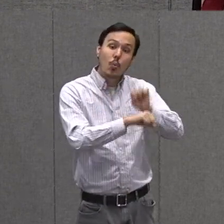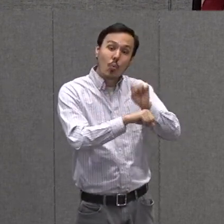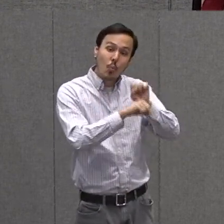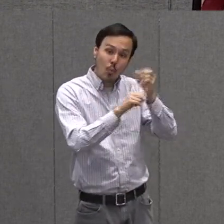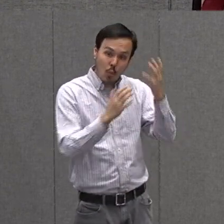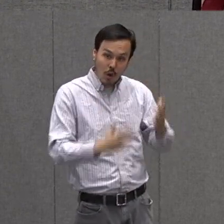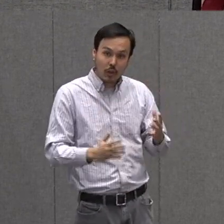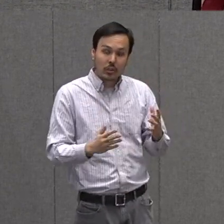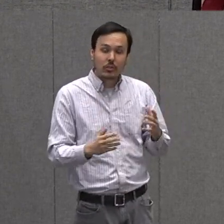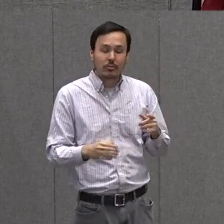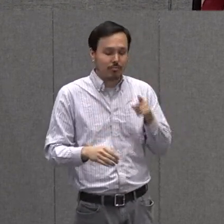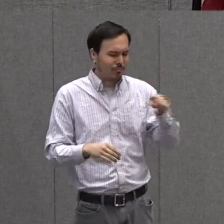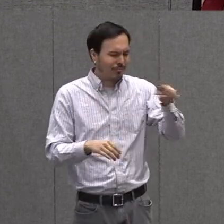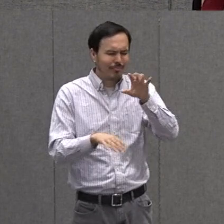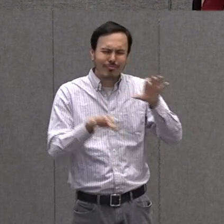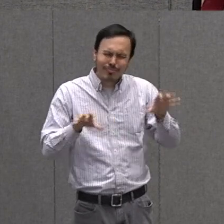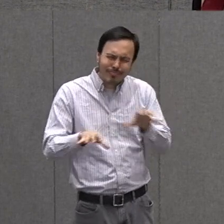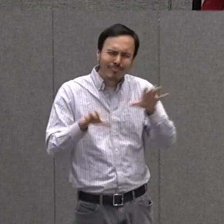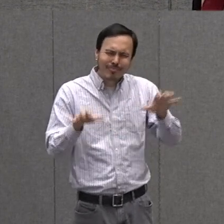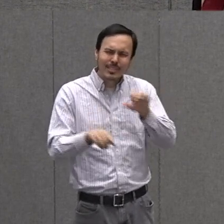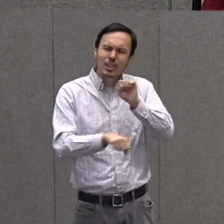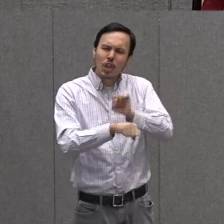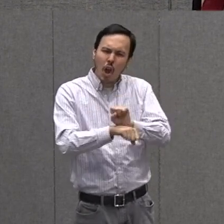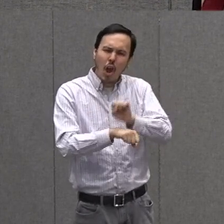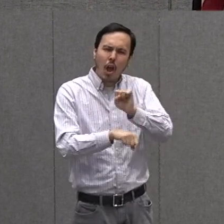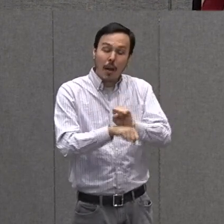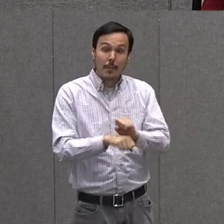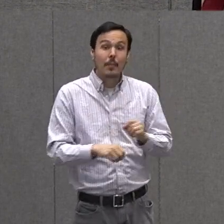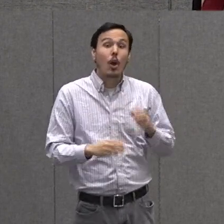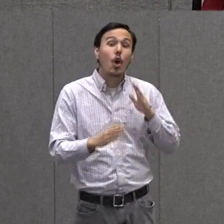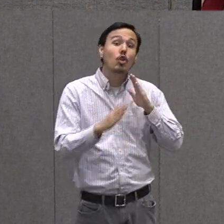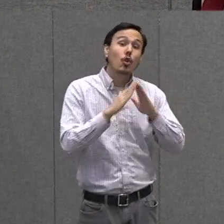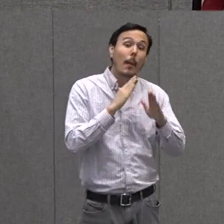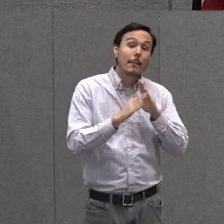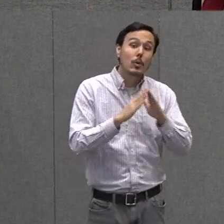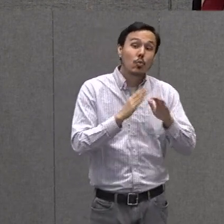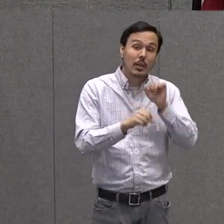but we also have community workers that give their time.